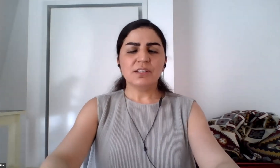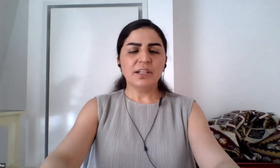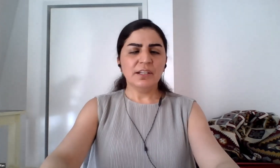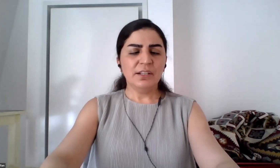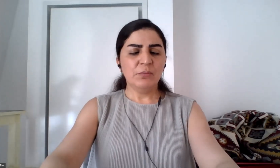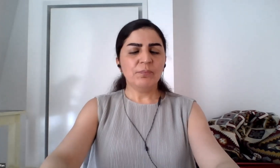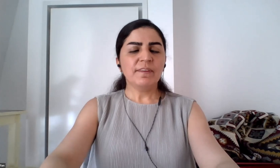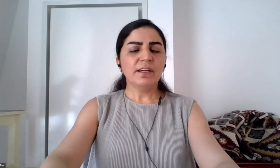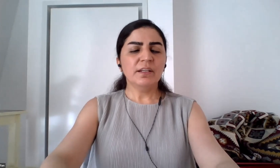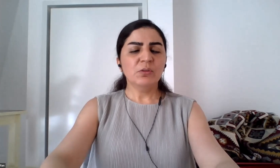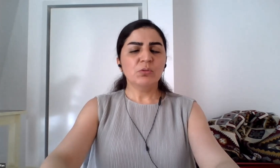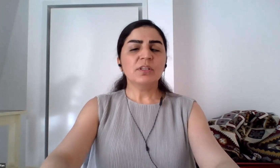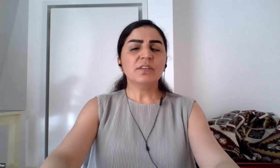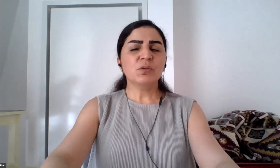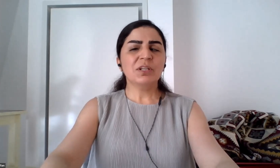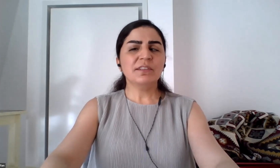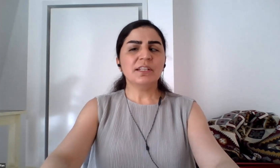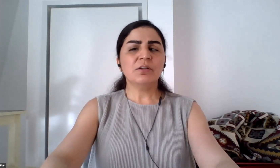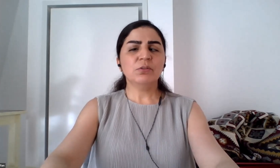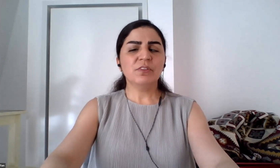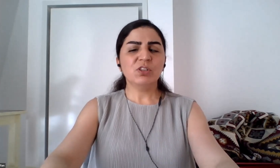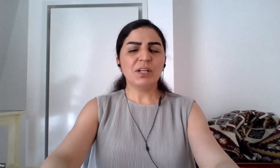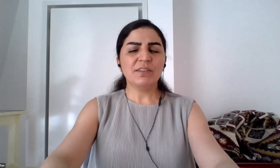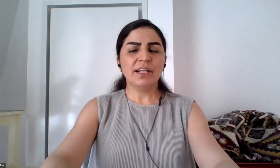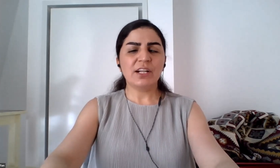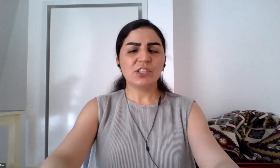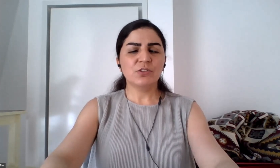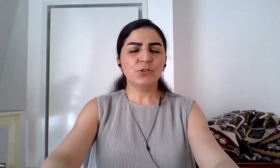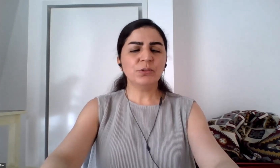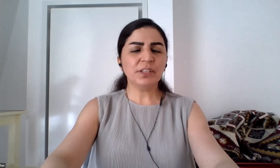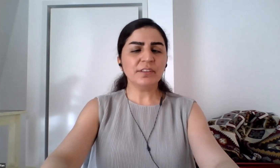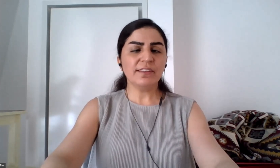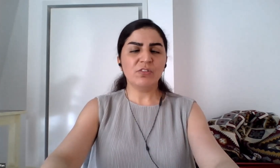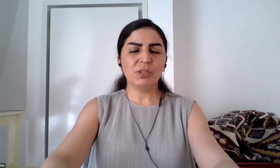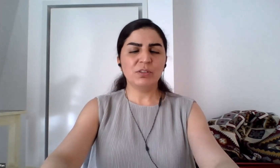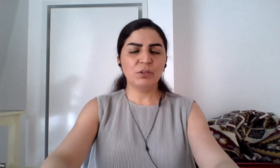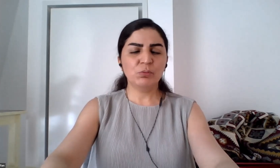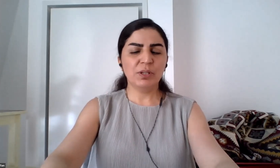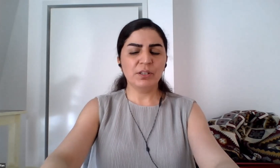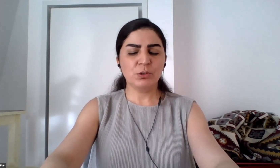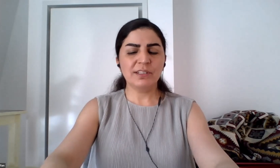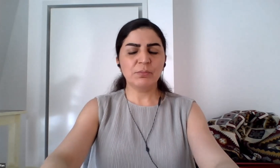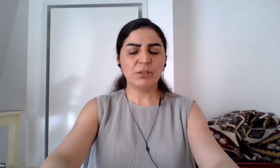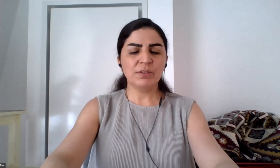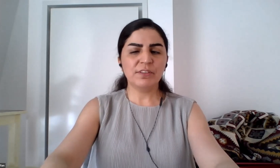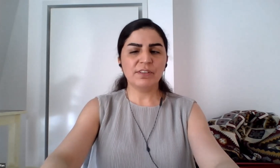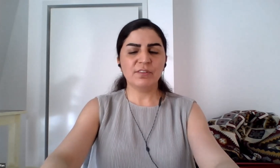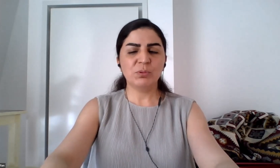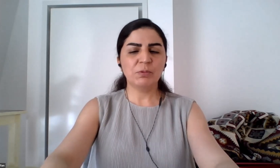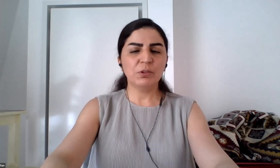and strategy as we call it D IPAS developed by UNICEF. Then you will hear about